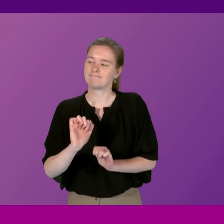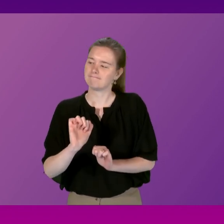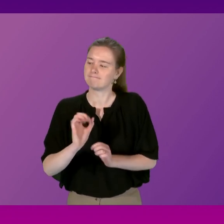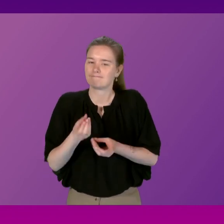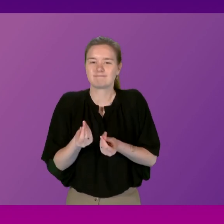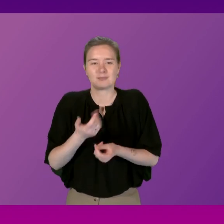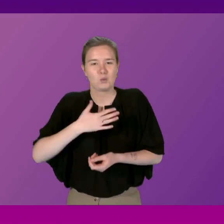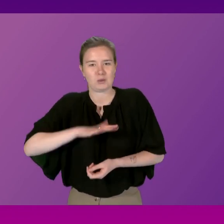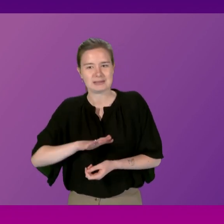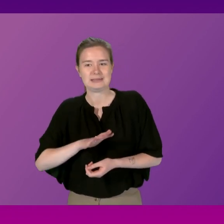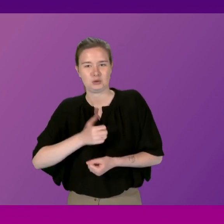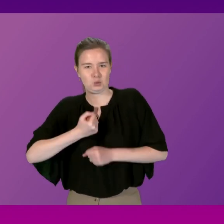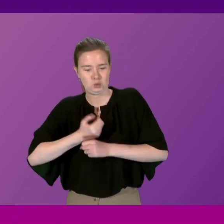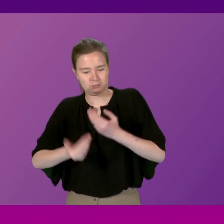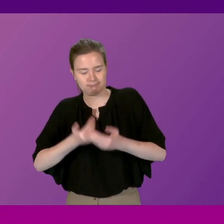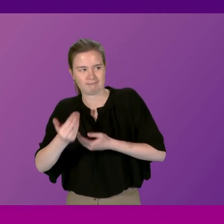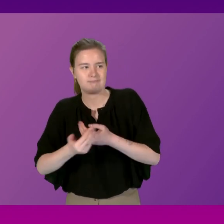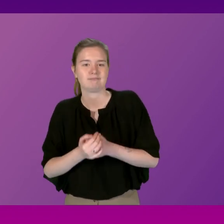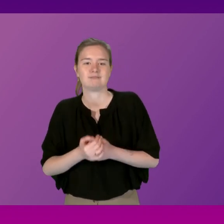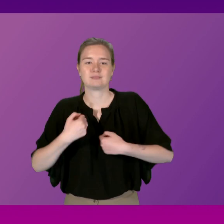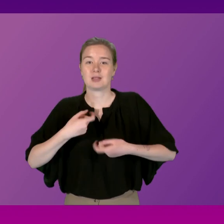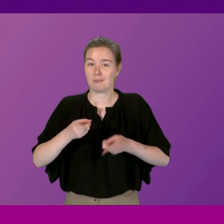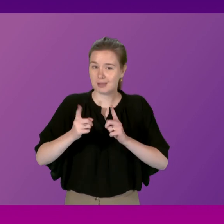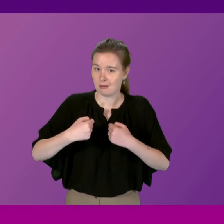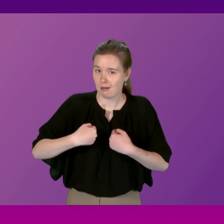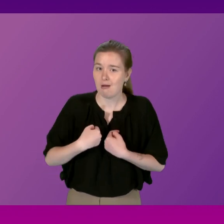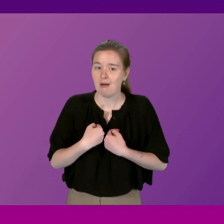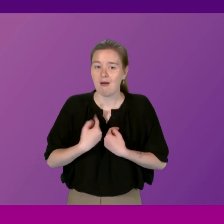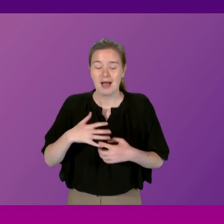We must all do that. As a minister, I did so.